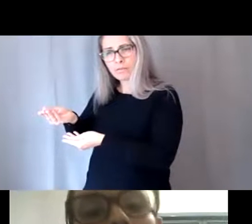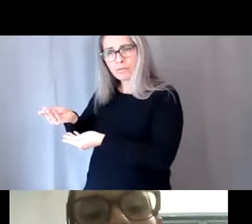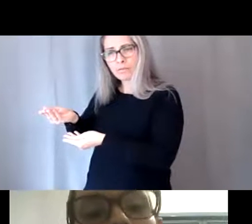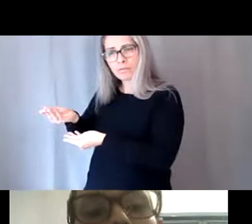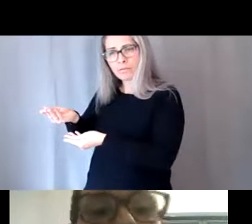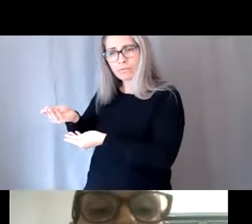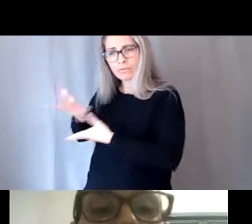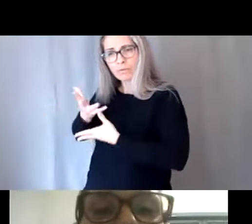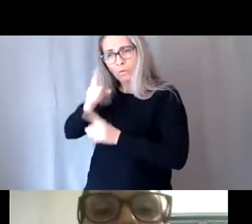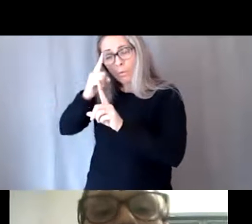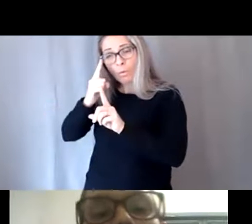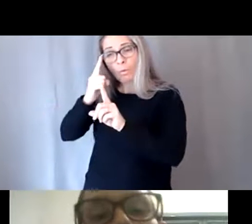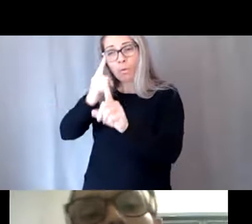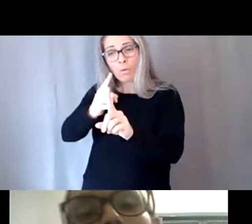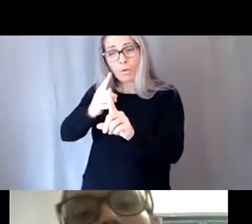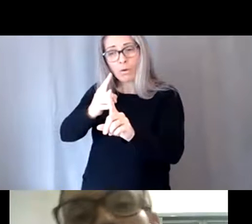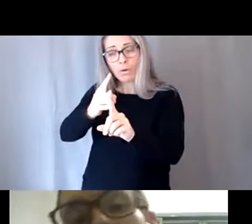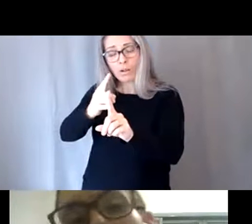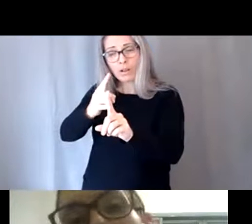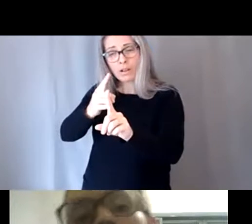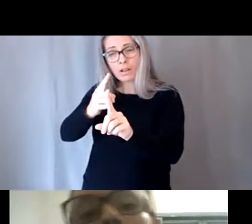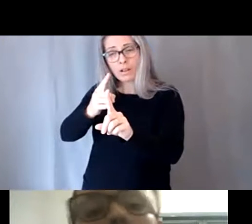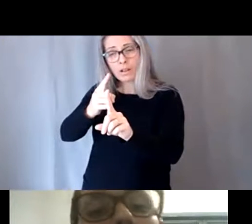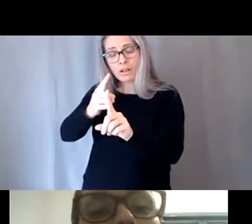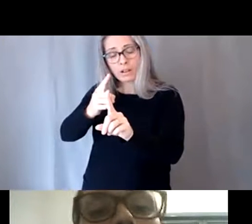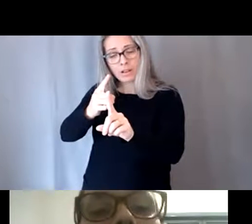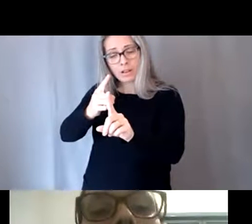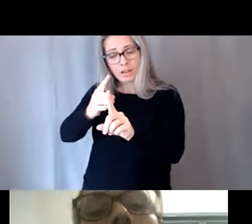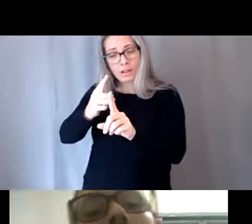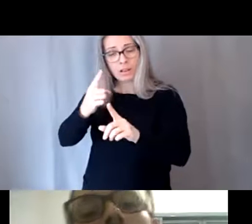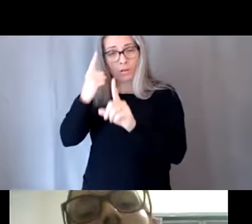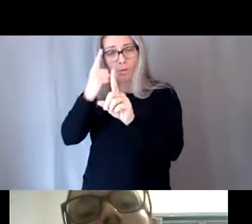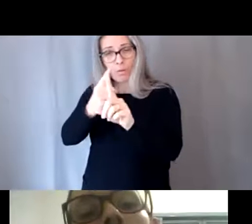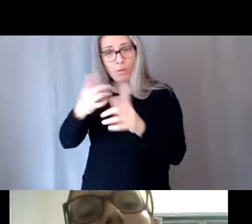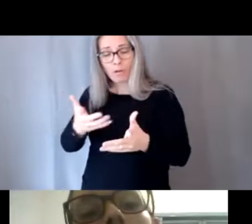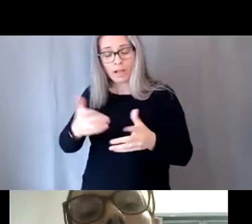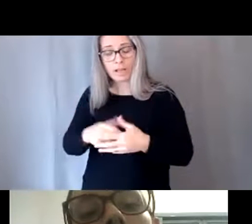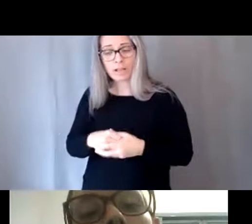is to produce individuals